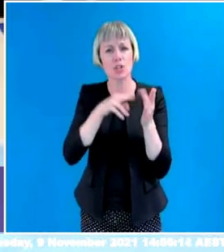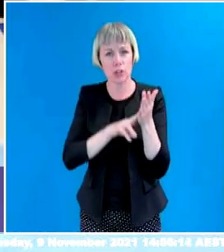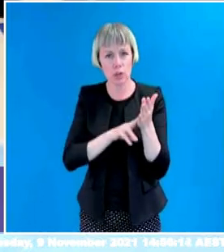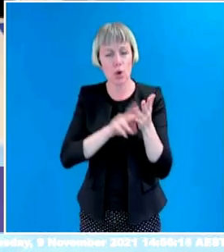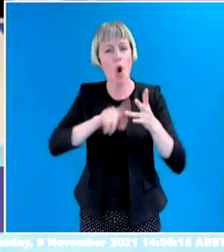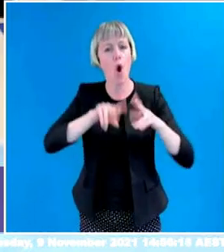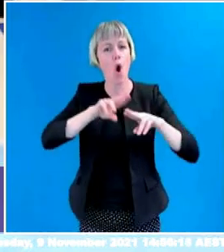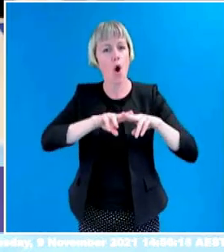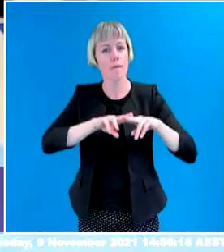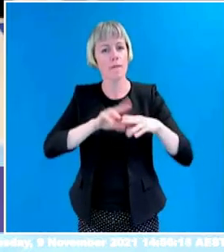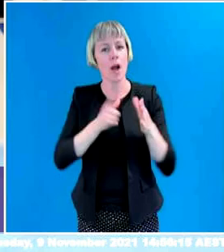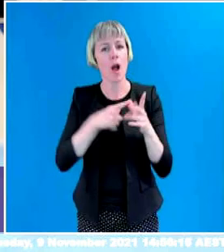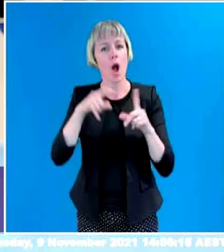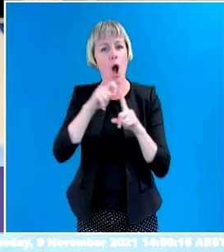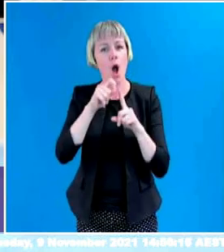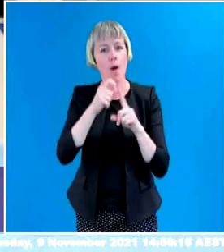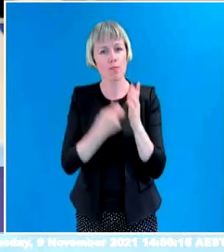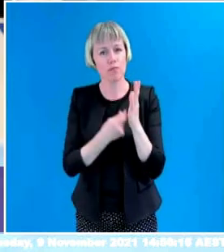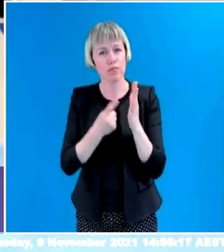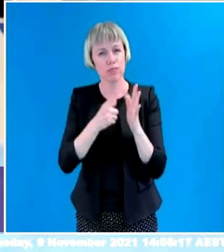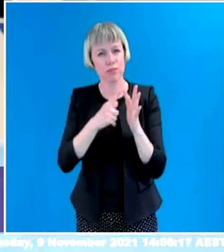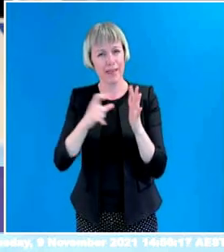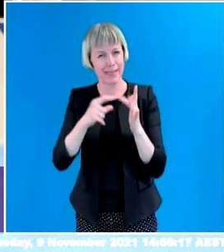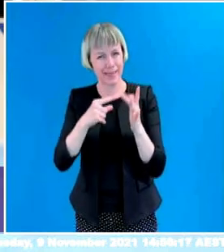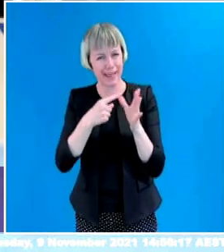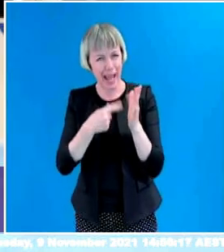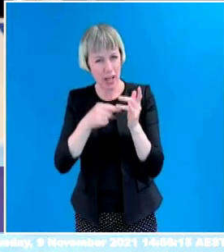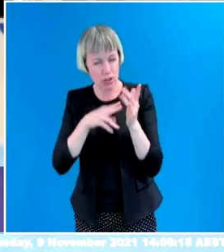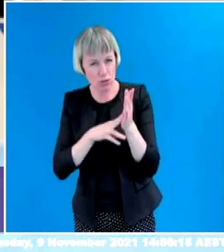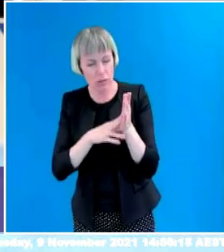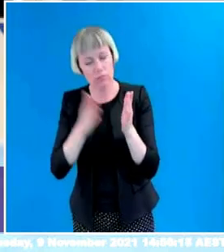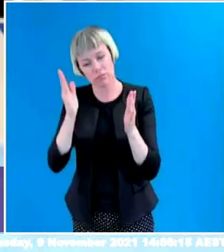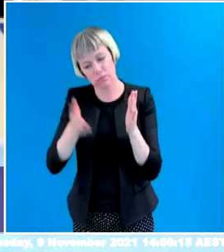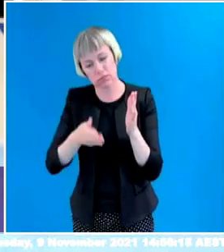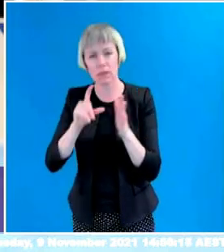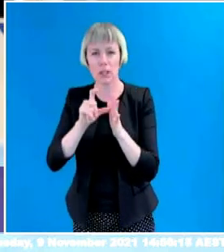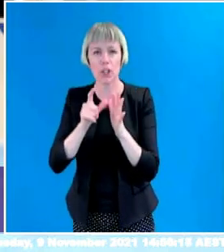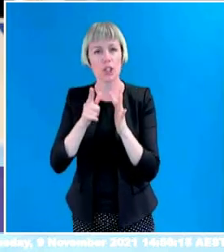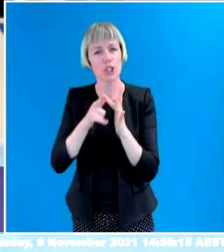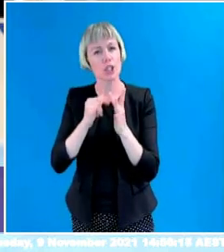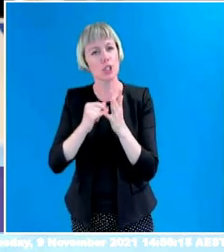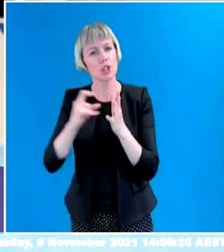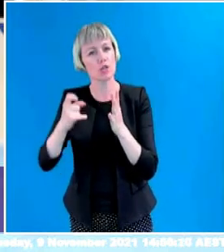discretion, relevant to the Australian Government's understanding of meeting